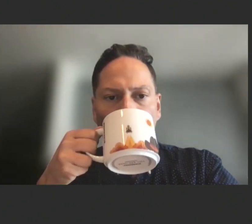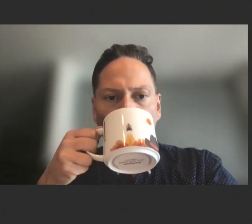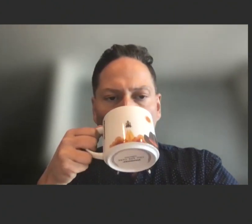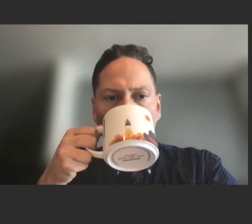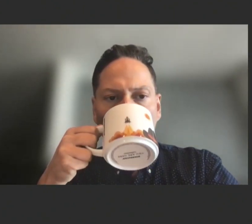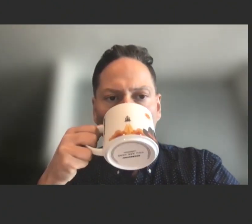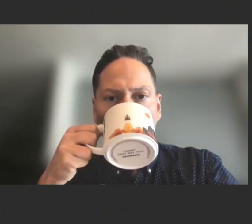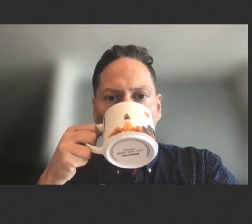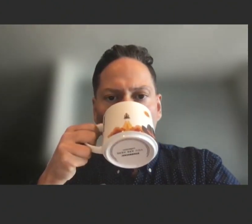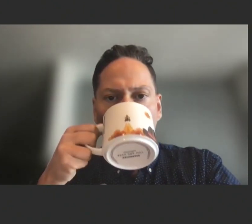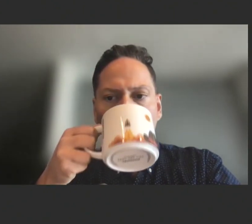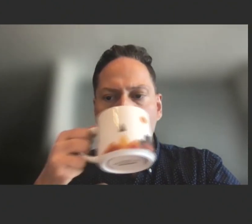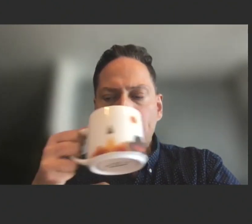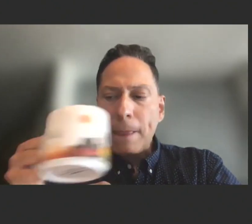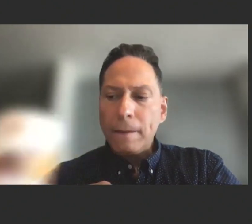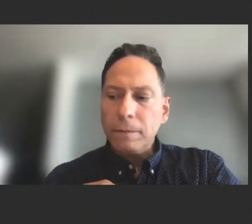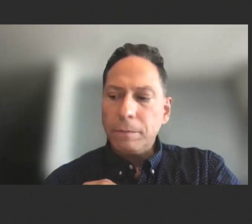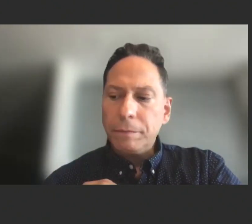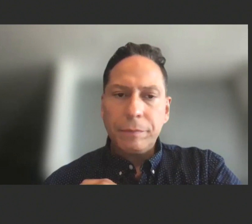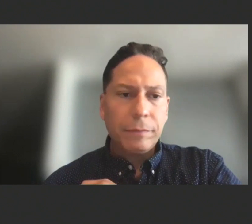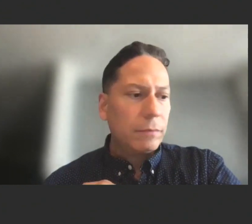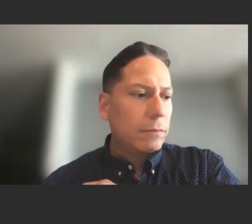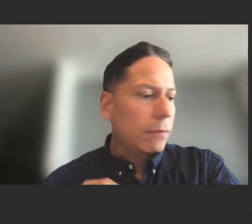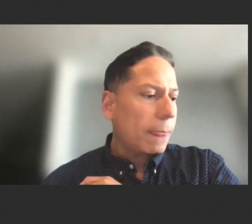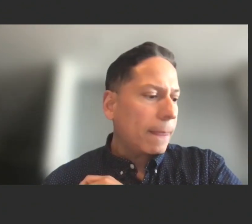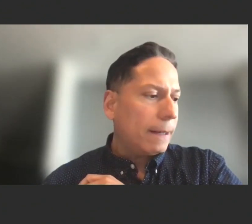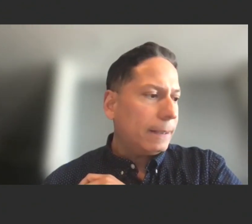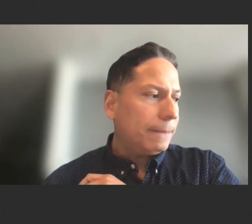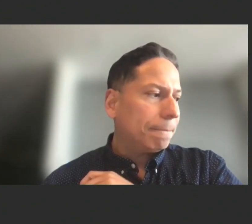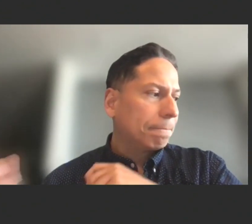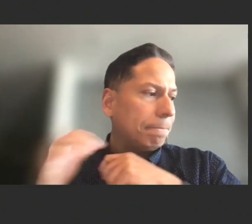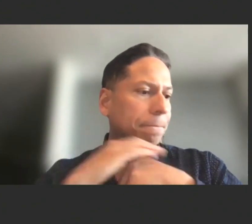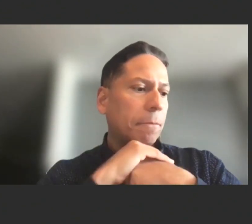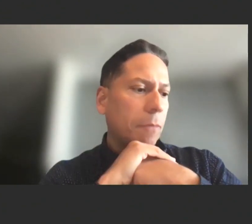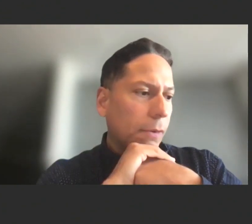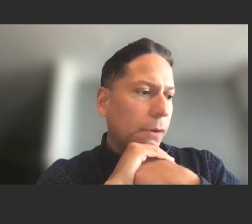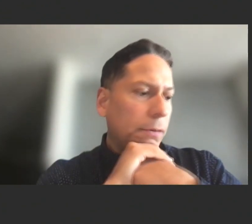So, the other thing is, you know, we could appeal to insurers to continue